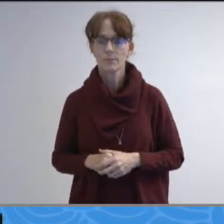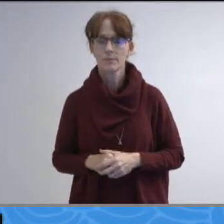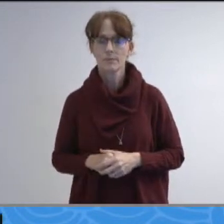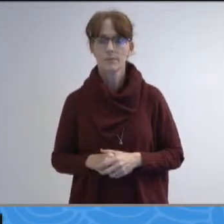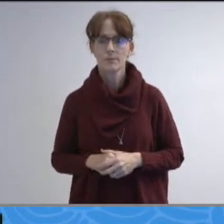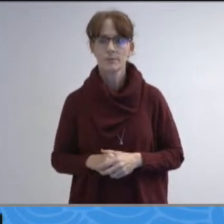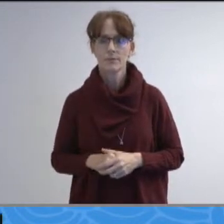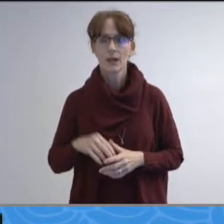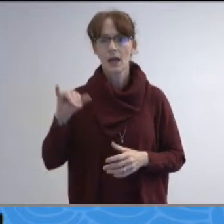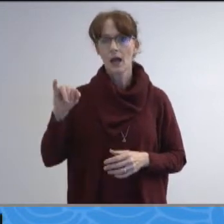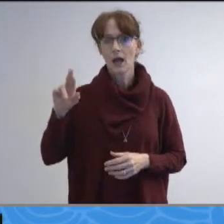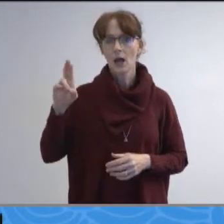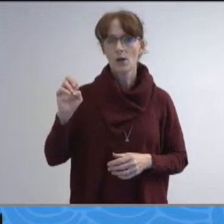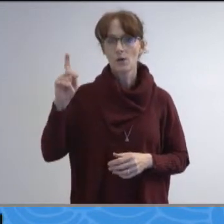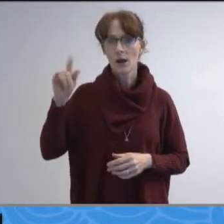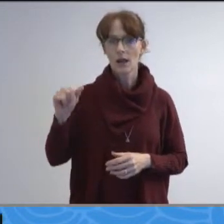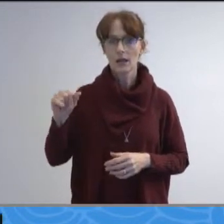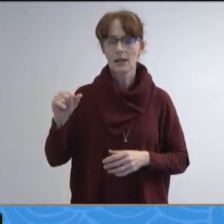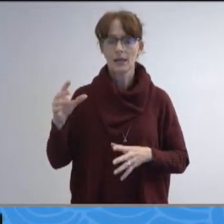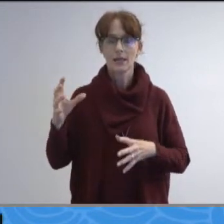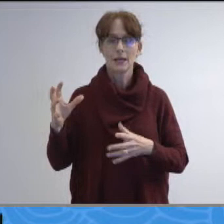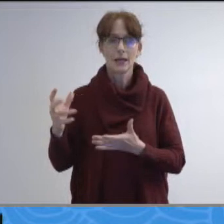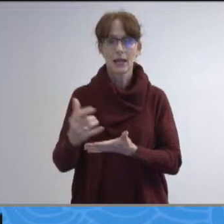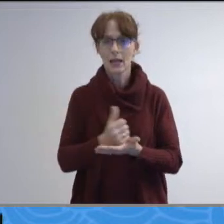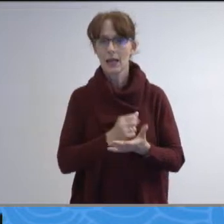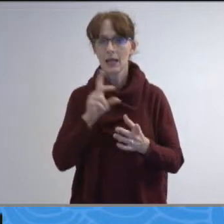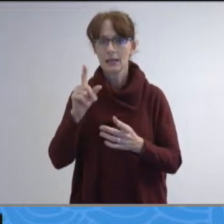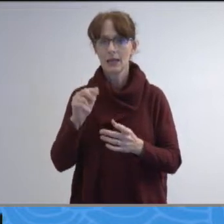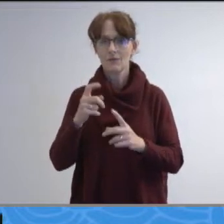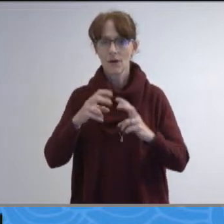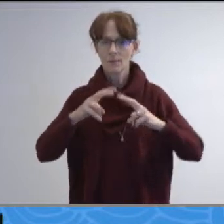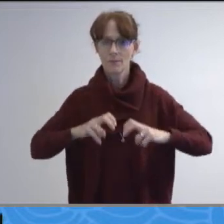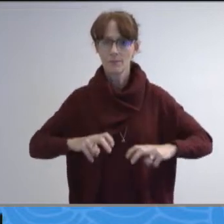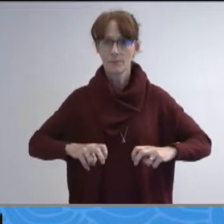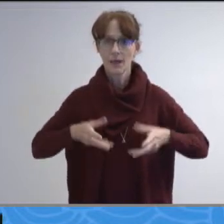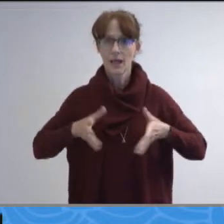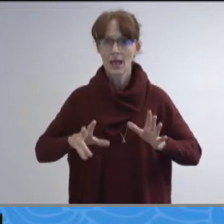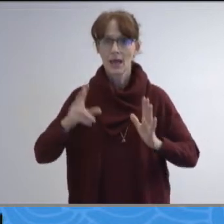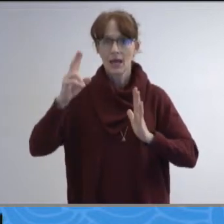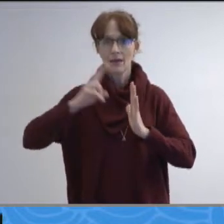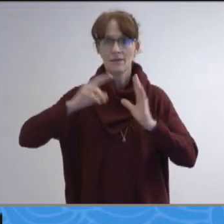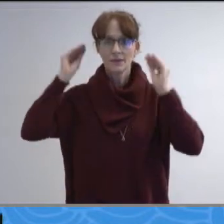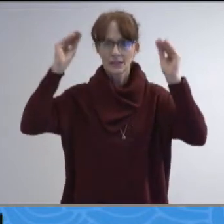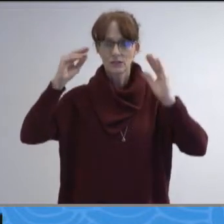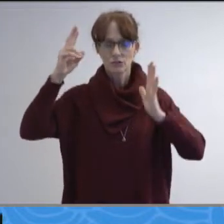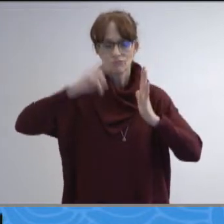I-Ready generates data from the Diagnostic that lets teachers view a comprehensive picture